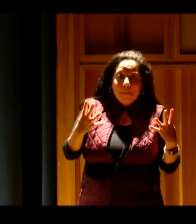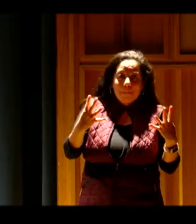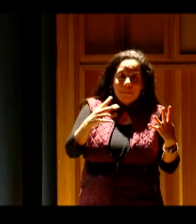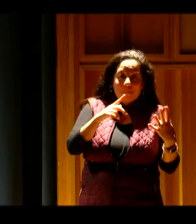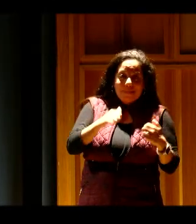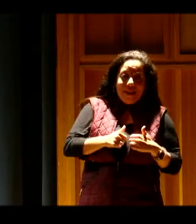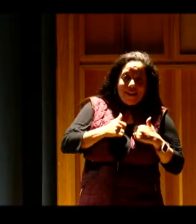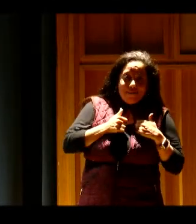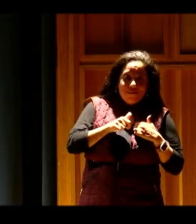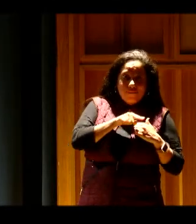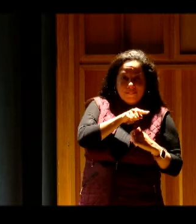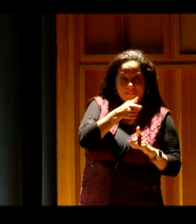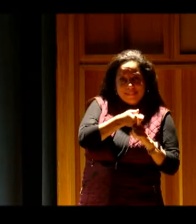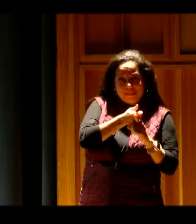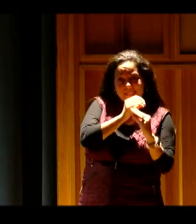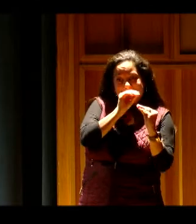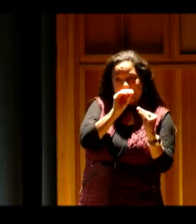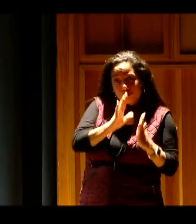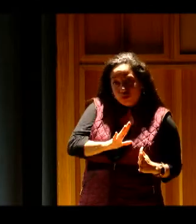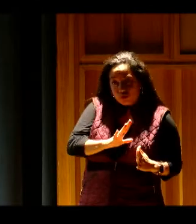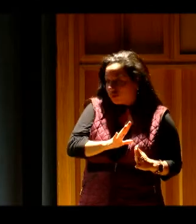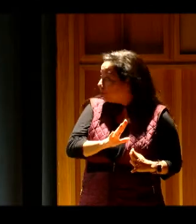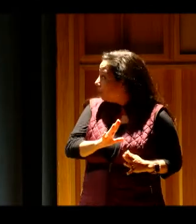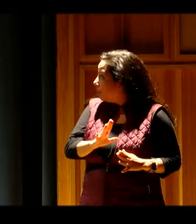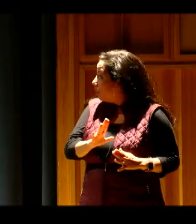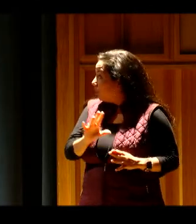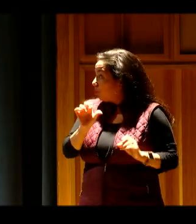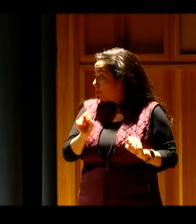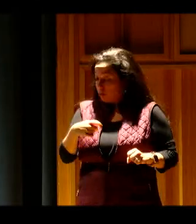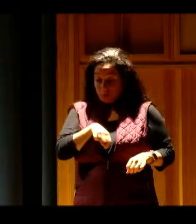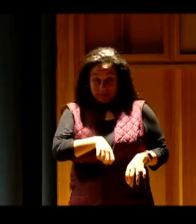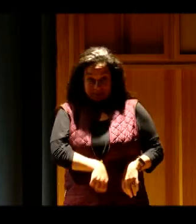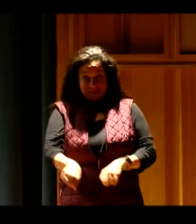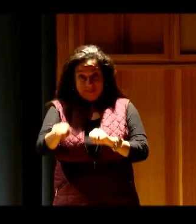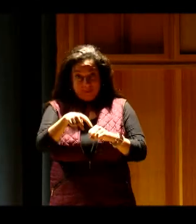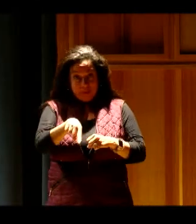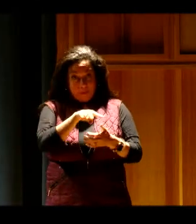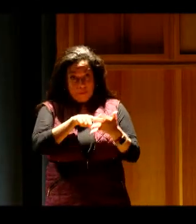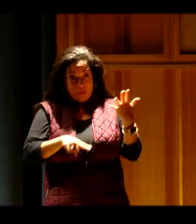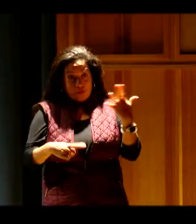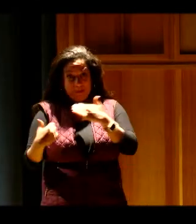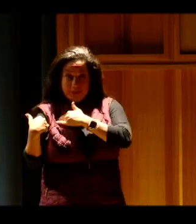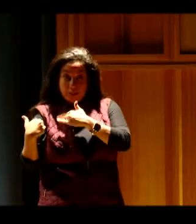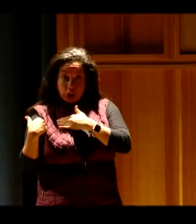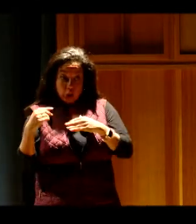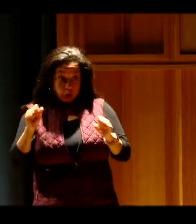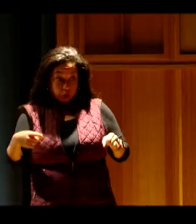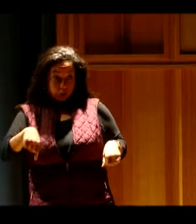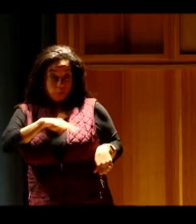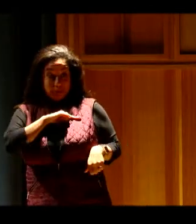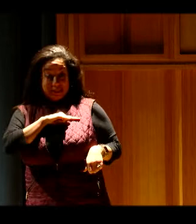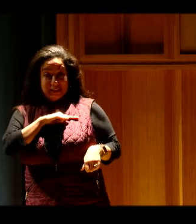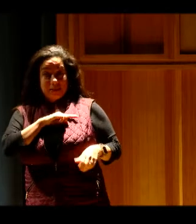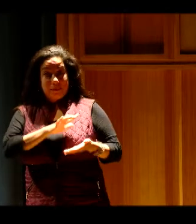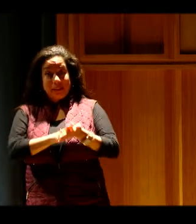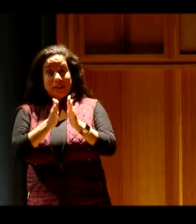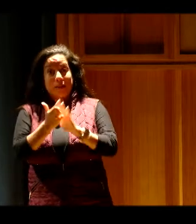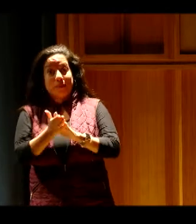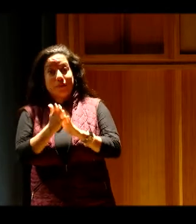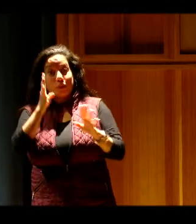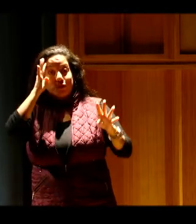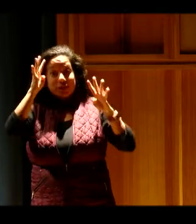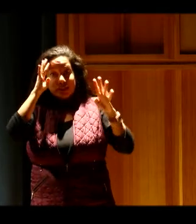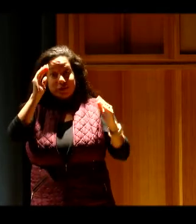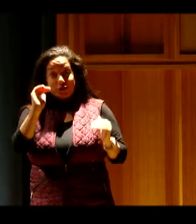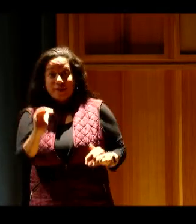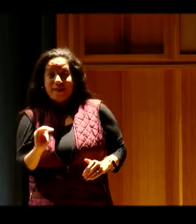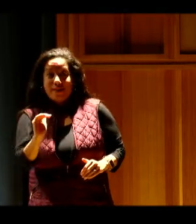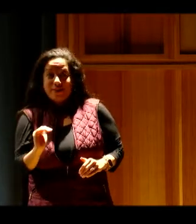Could we also take on some of those responsibilities? Could we be a creative child, an ecosystem, a learner?